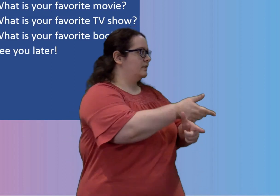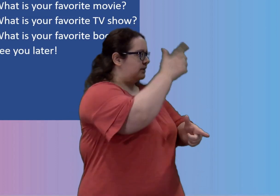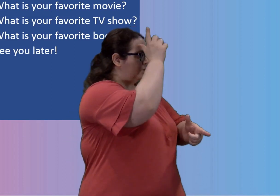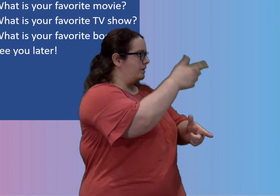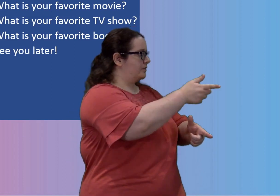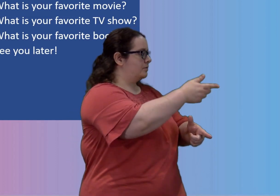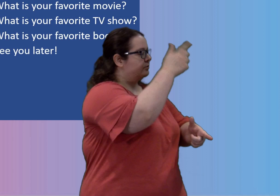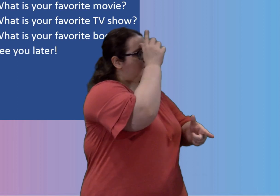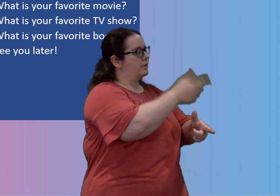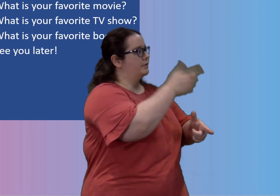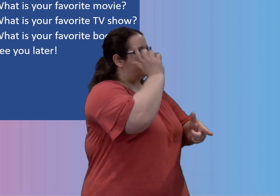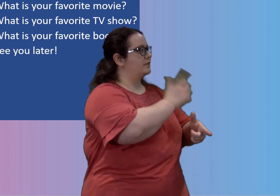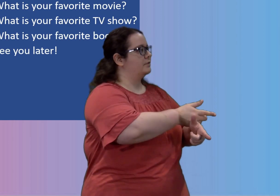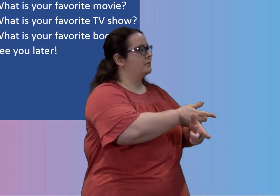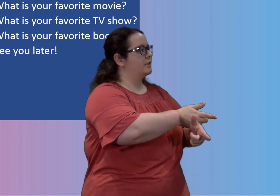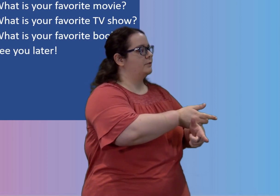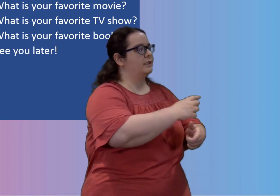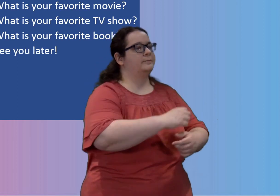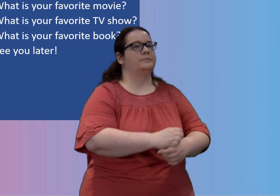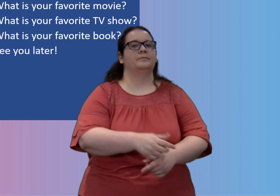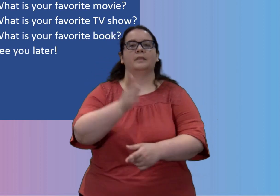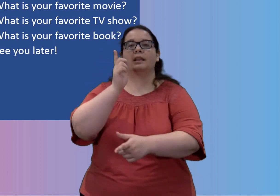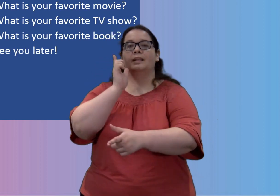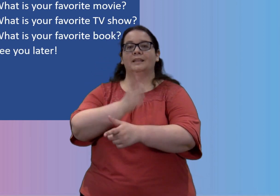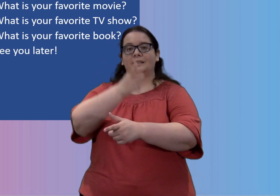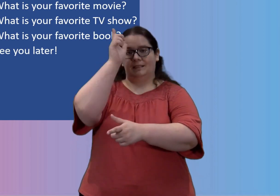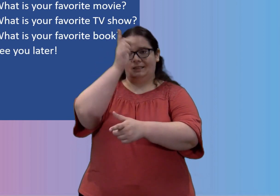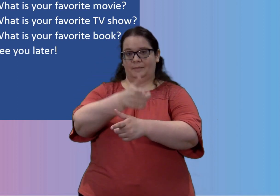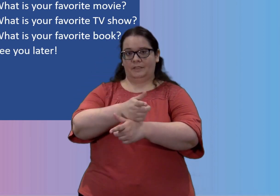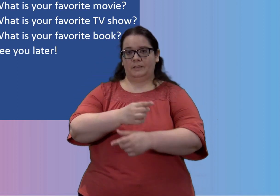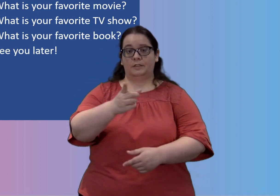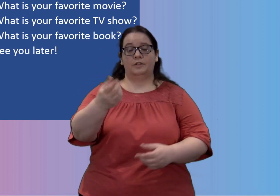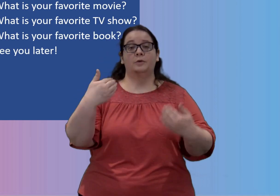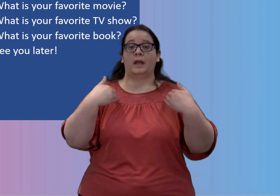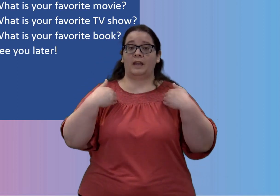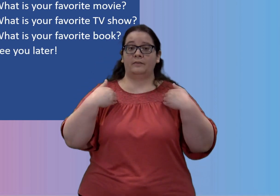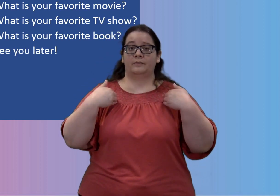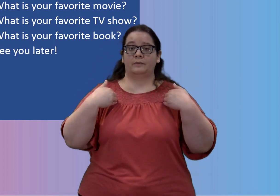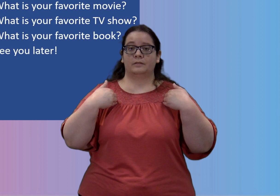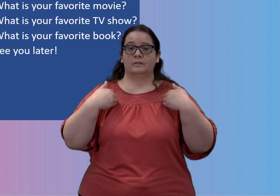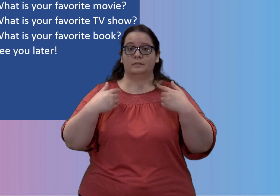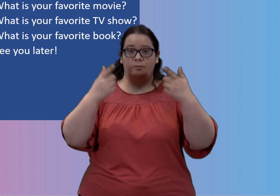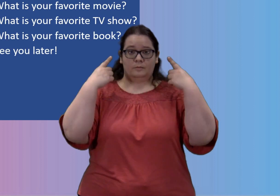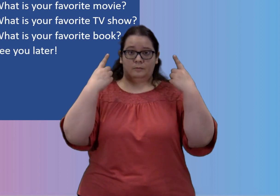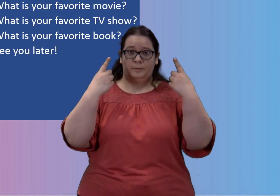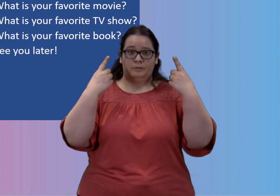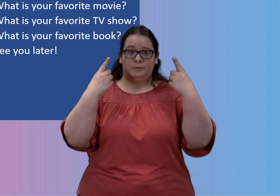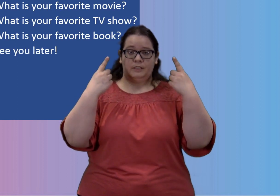sister/brother or brother/sister, whichever way. Siblings you have? Remember to raise